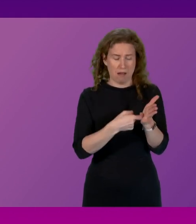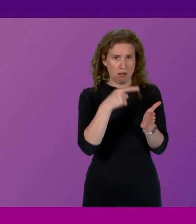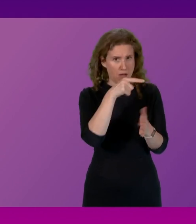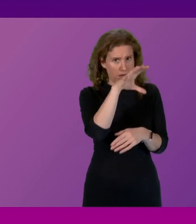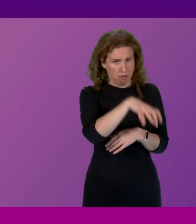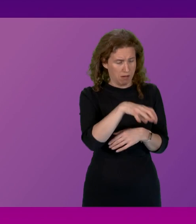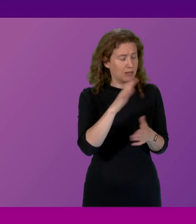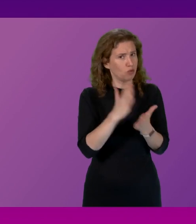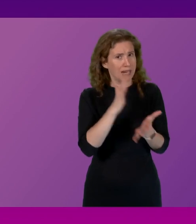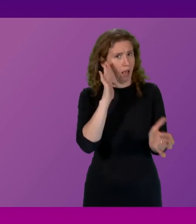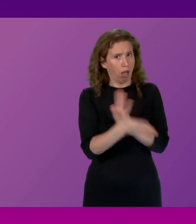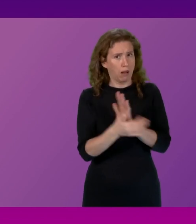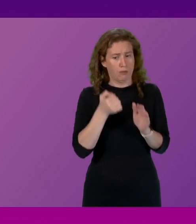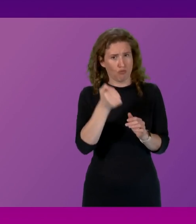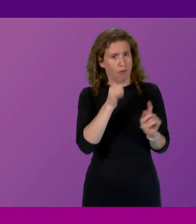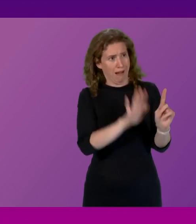network in the south-west of Scotland.